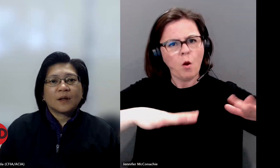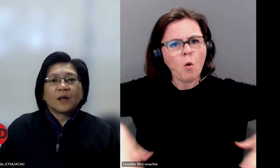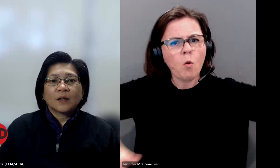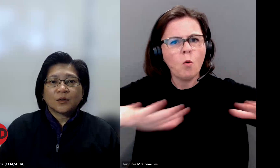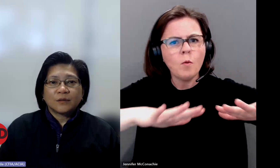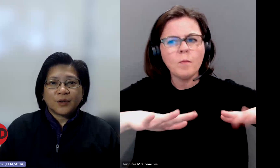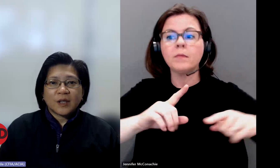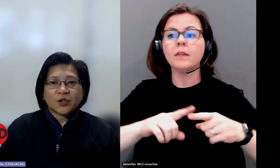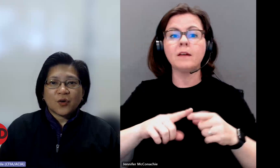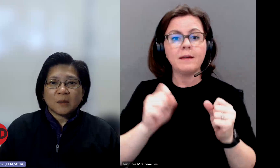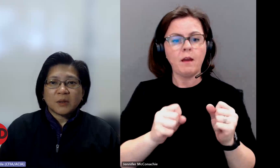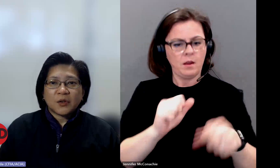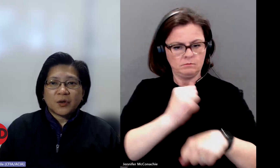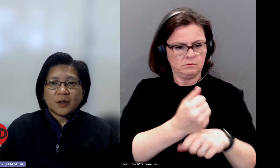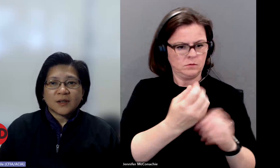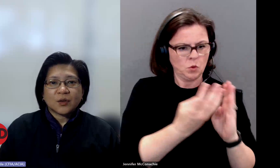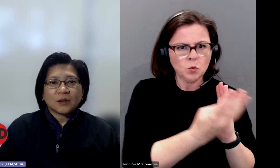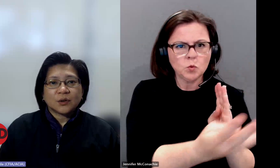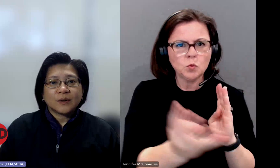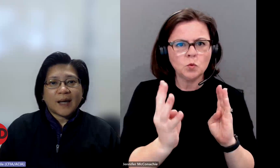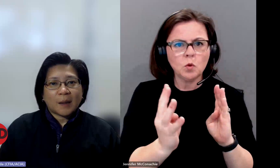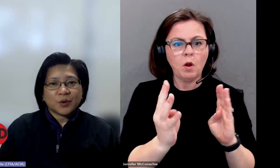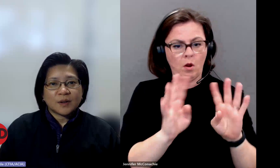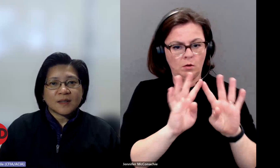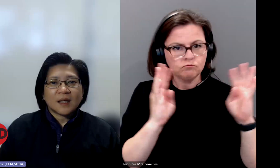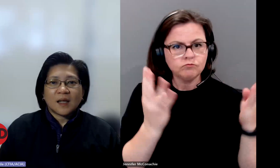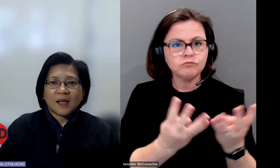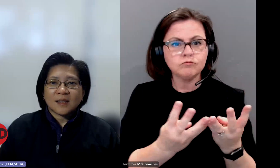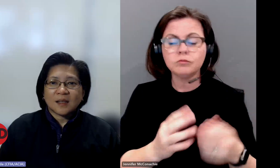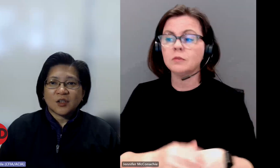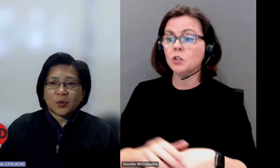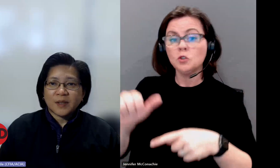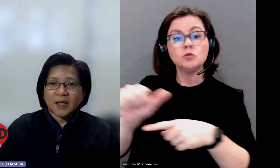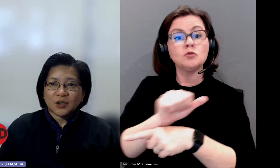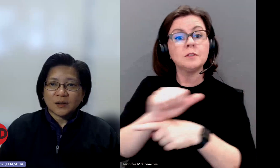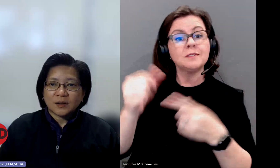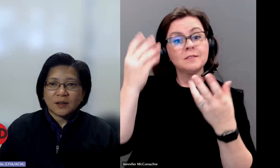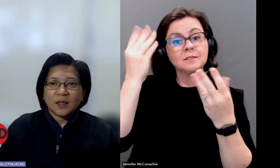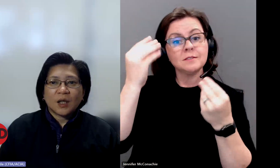converting training material to include captions and ASL interpretation,